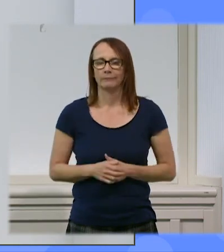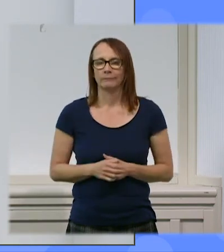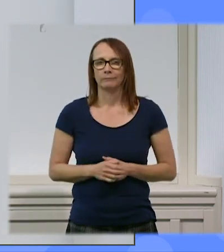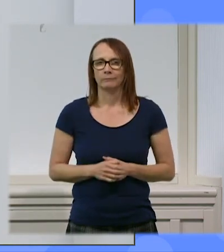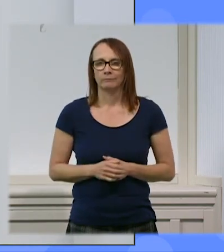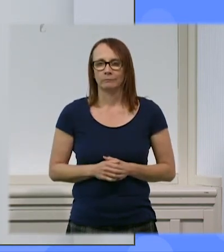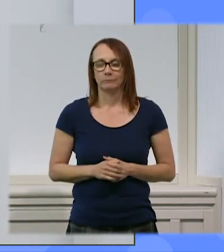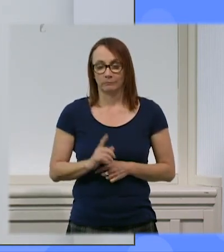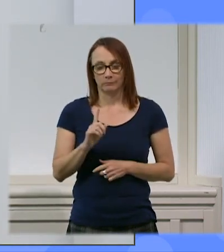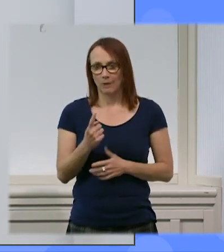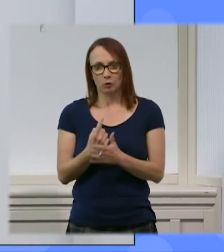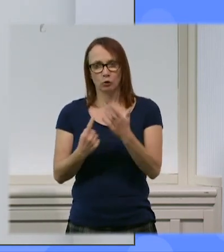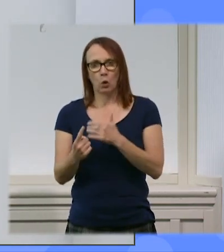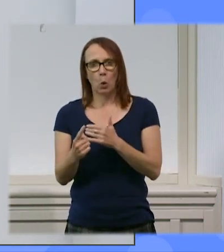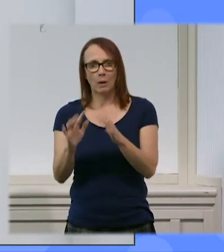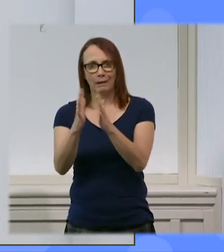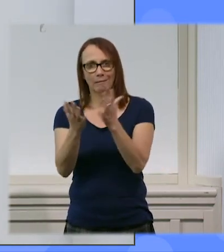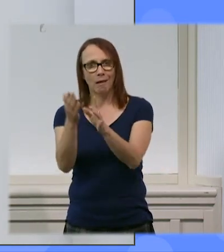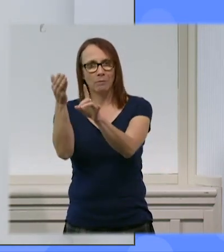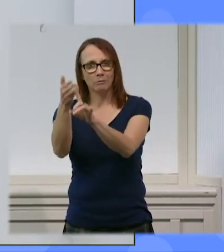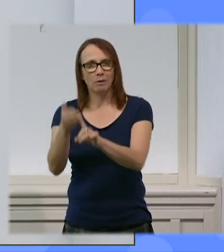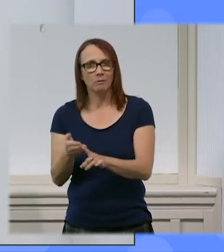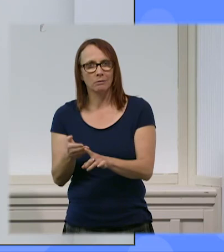delivering climate targets the issue is also going to be how do we ensure that